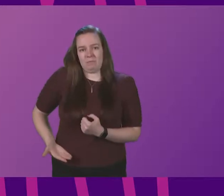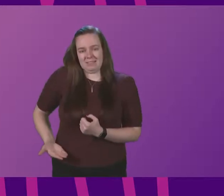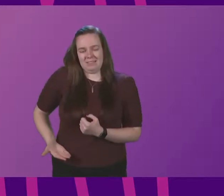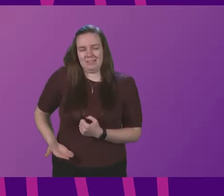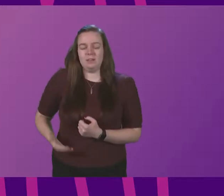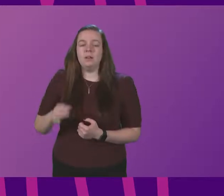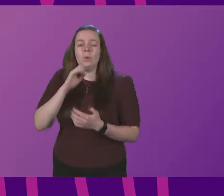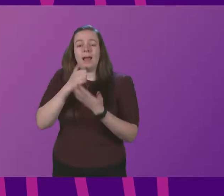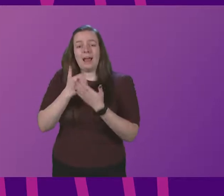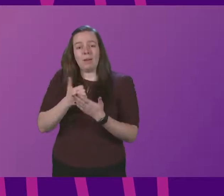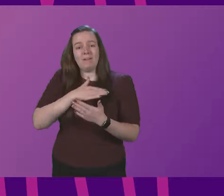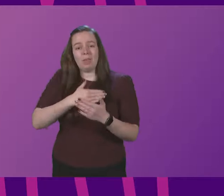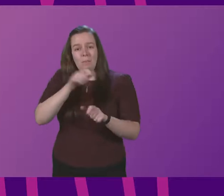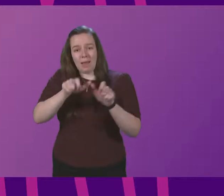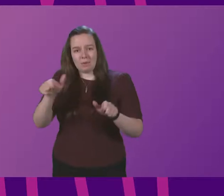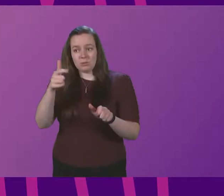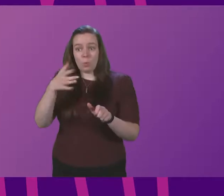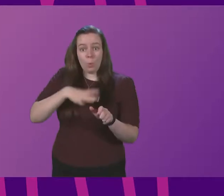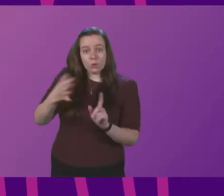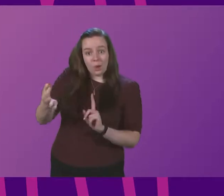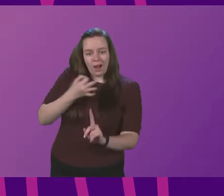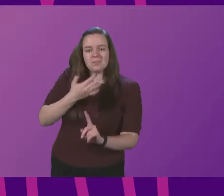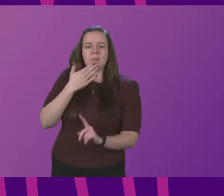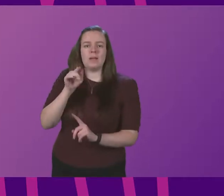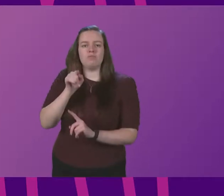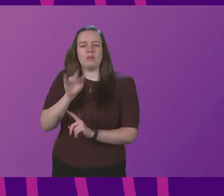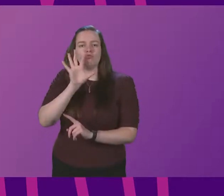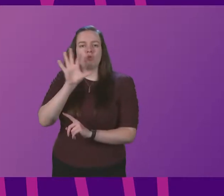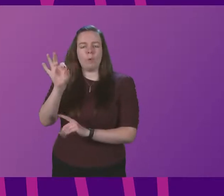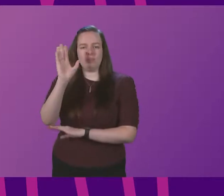if members who wish to ask a question were to press their request-to-speak buttons now.